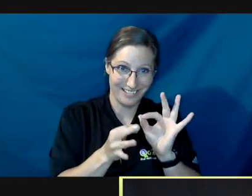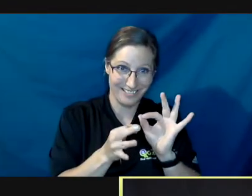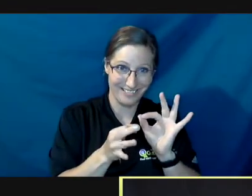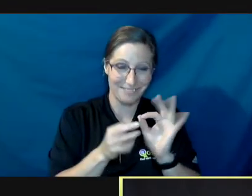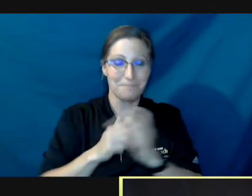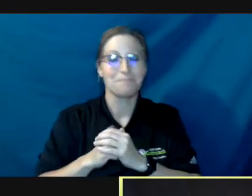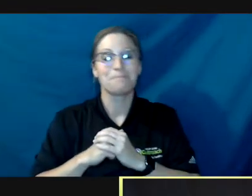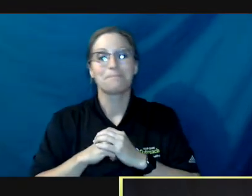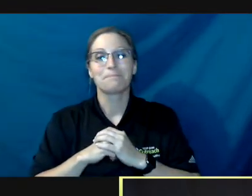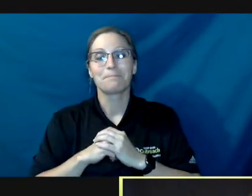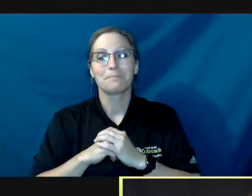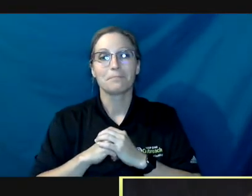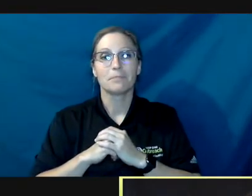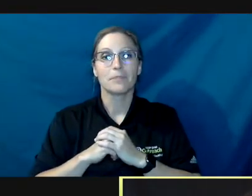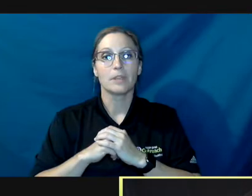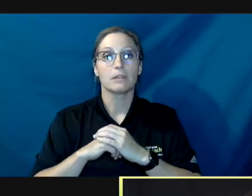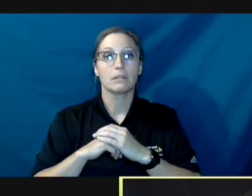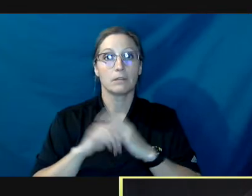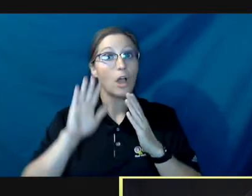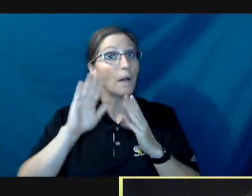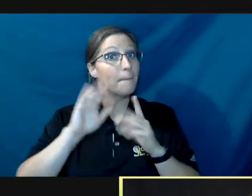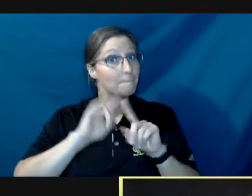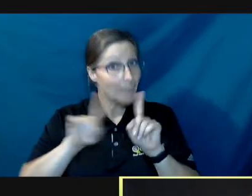All of those can work cohesively